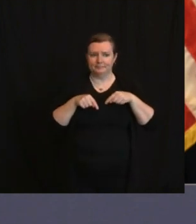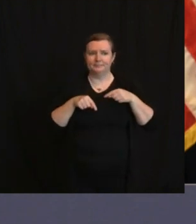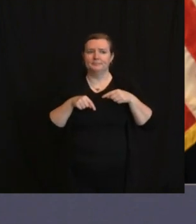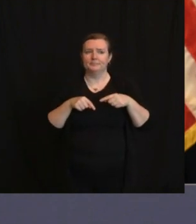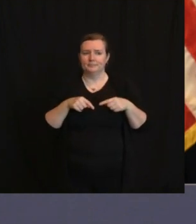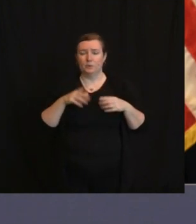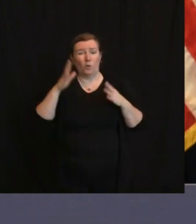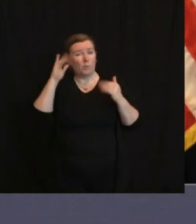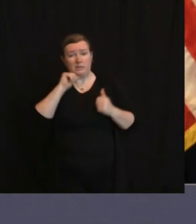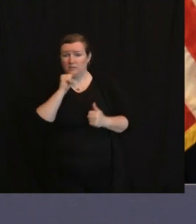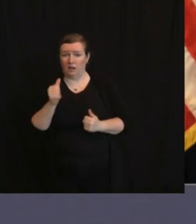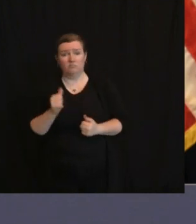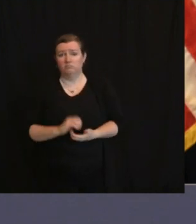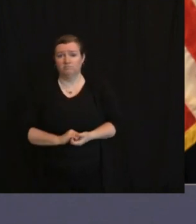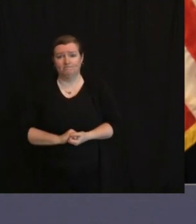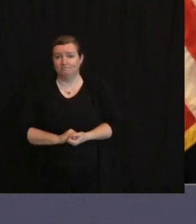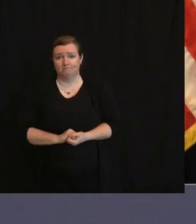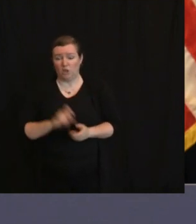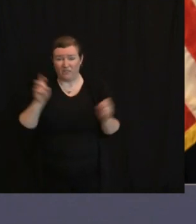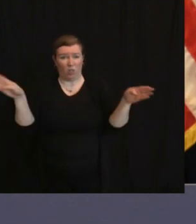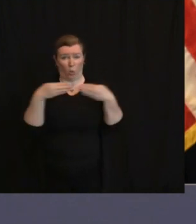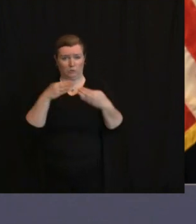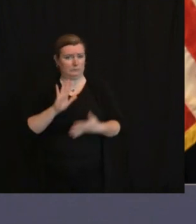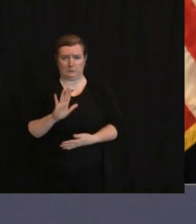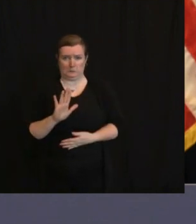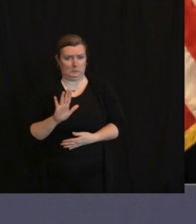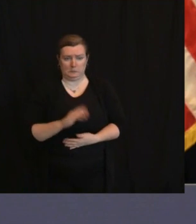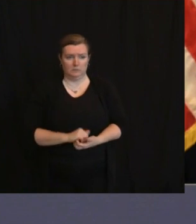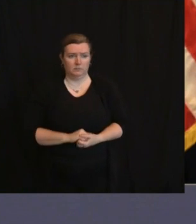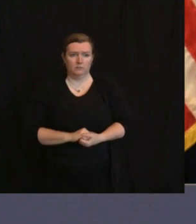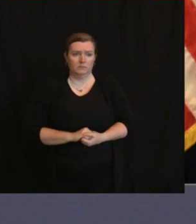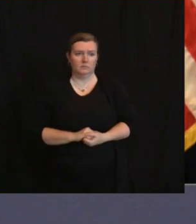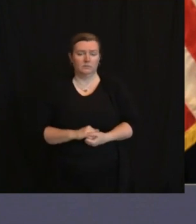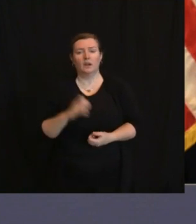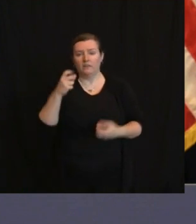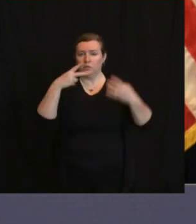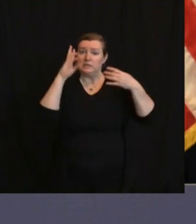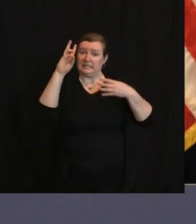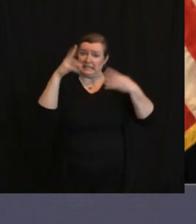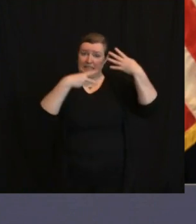THE ANSWER TO THE FIRST QUESTION IS YES BUT WE HOPE NOT TO.